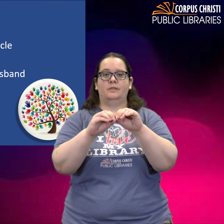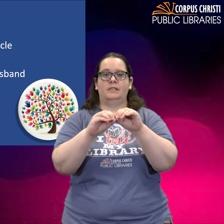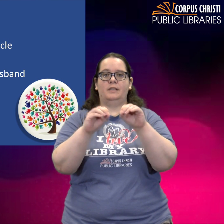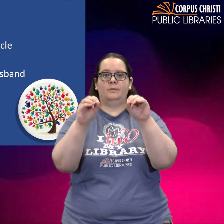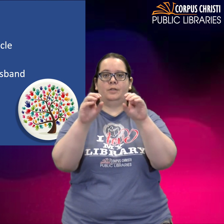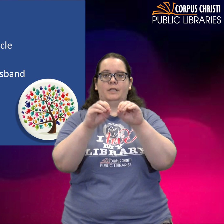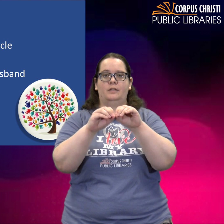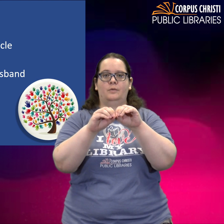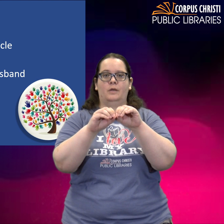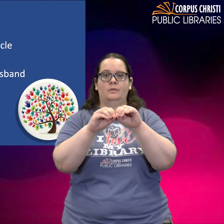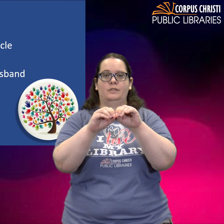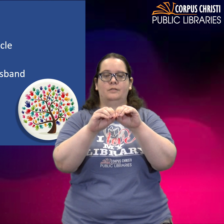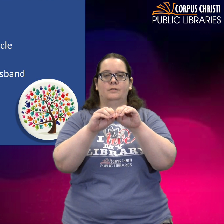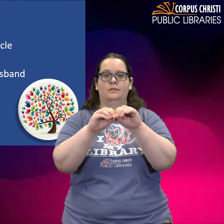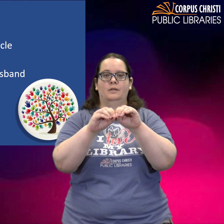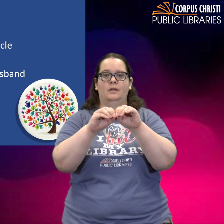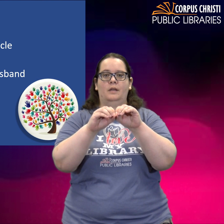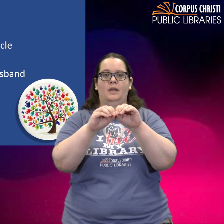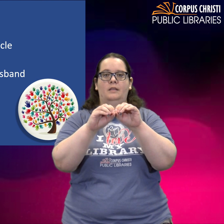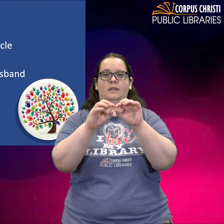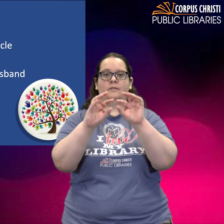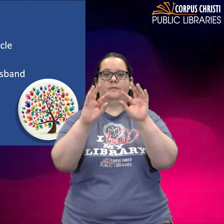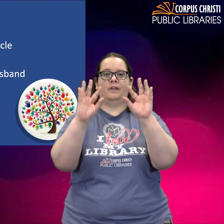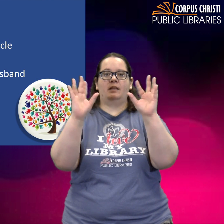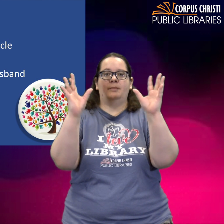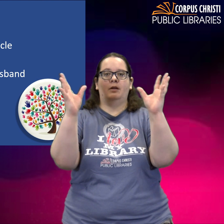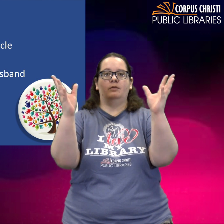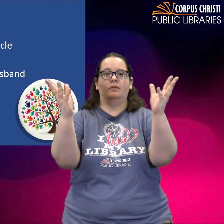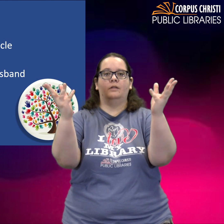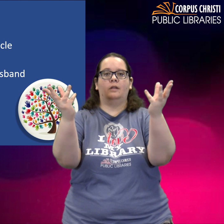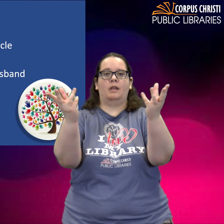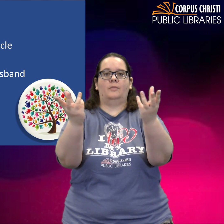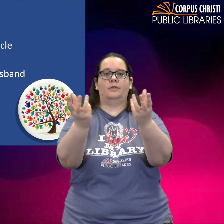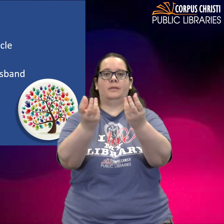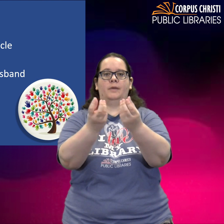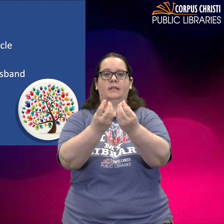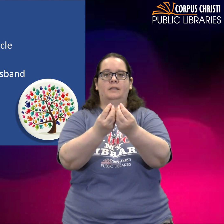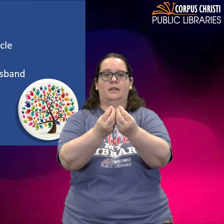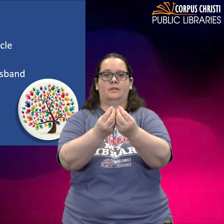you'll see, where you take two O's and then fan them out and bring them back together